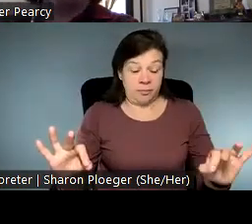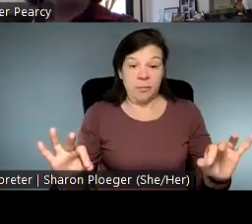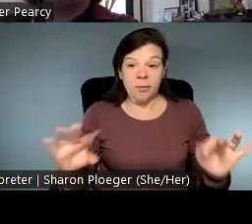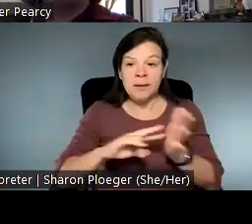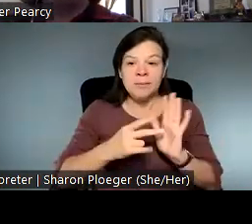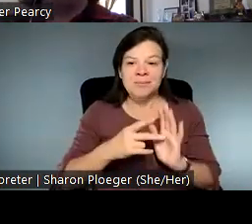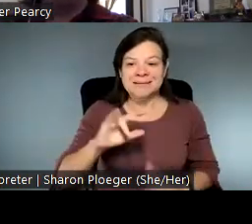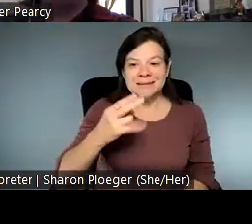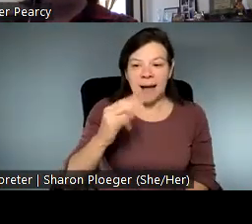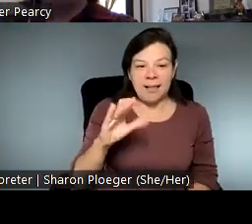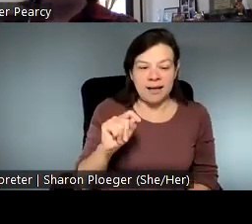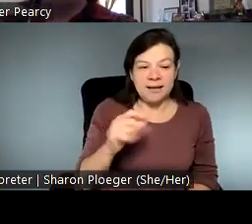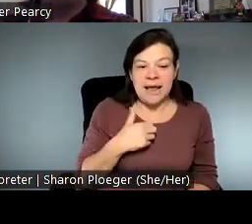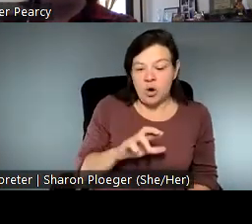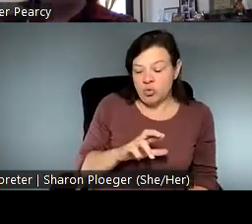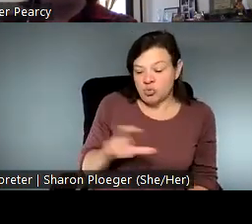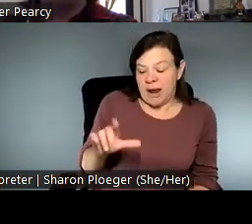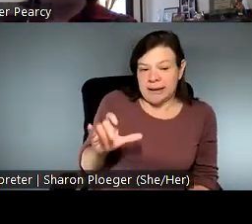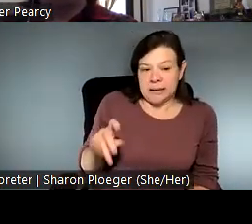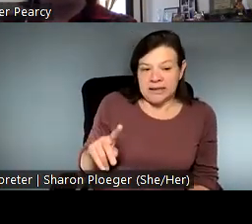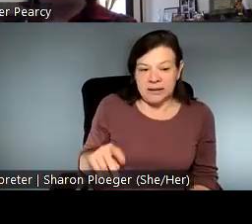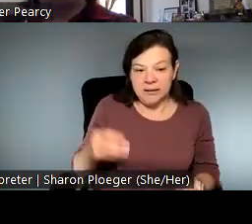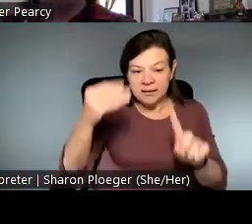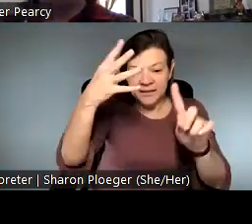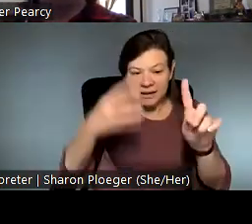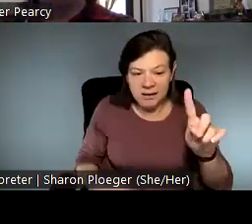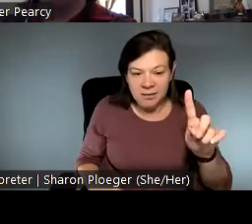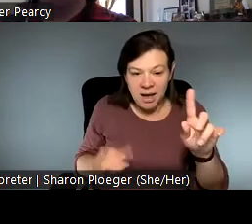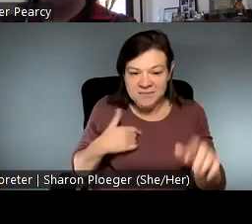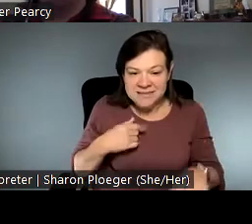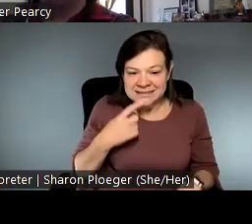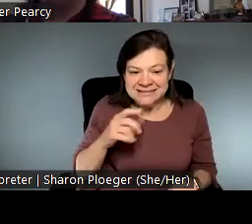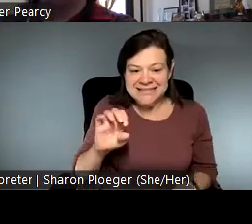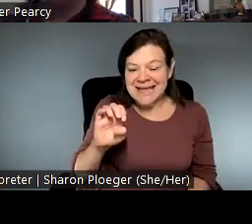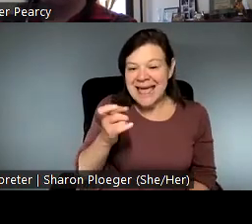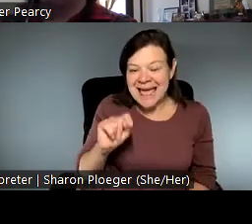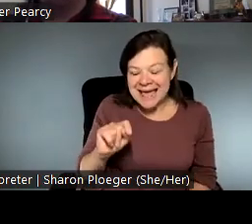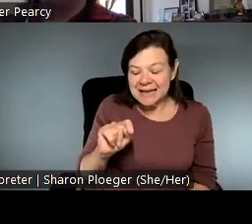and then you right click. And then literally third from the bottom, it says edit alt text.